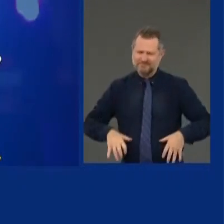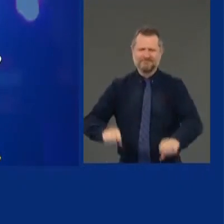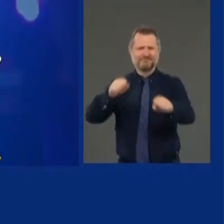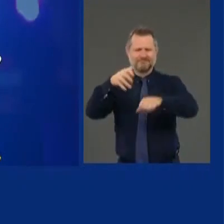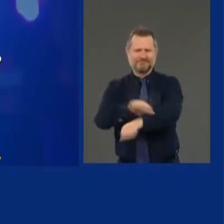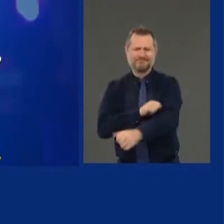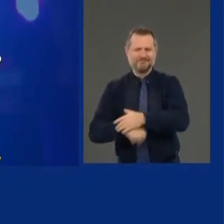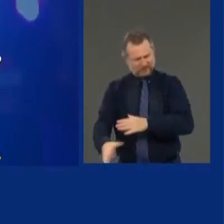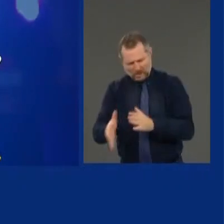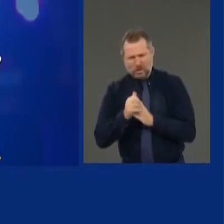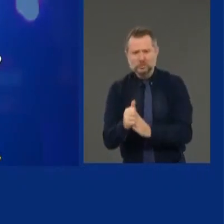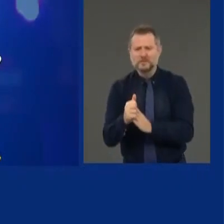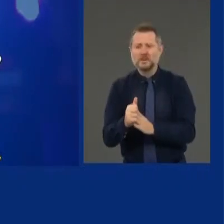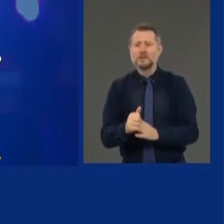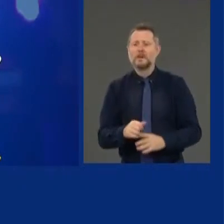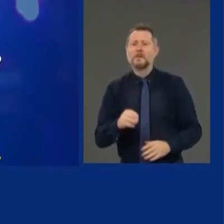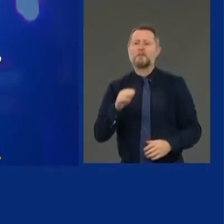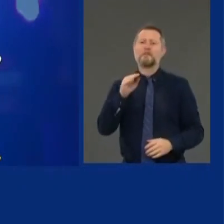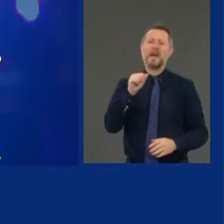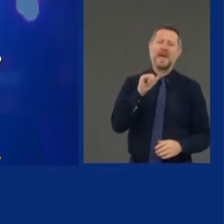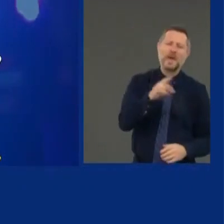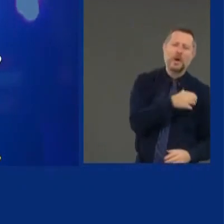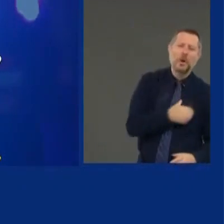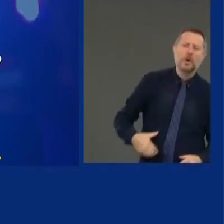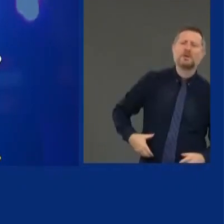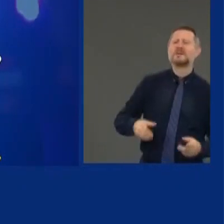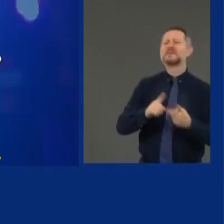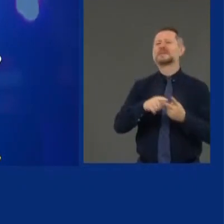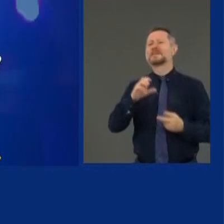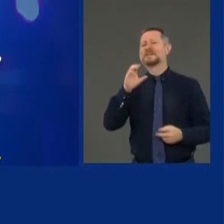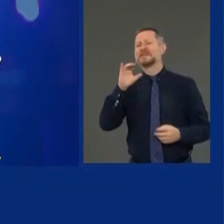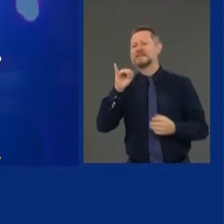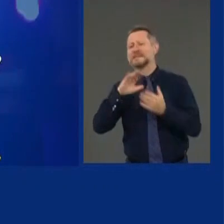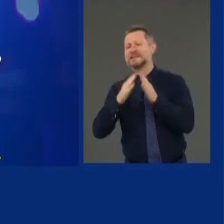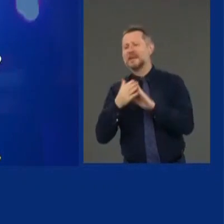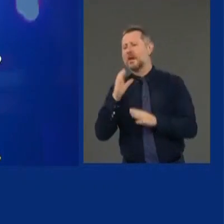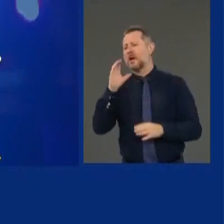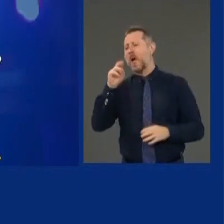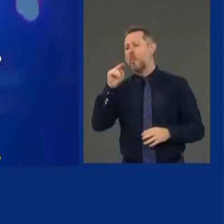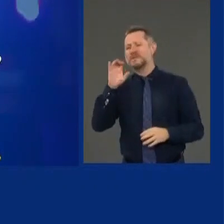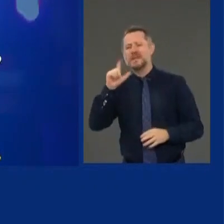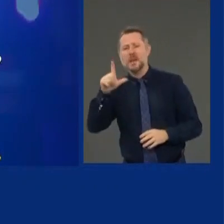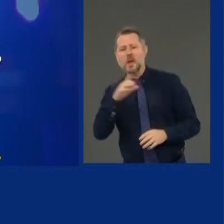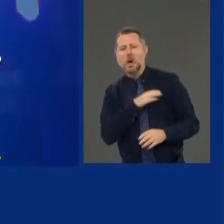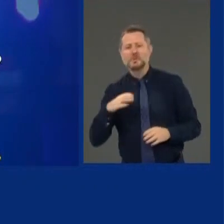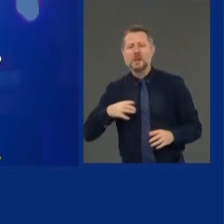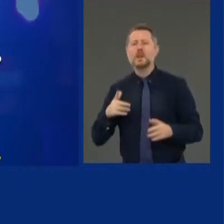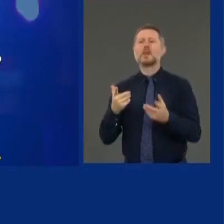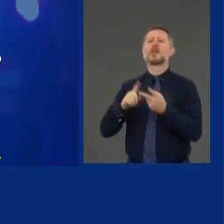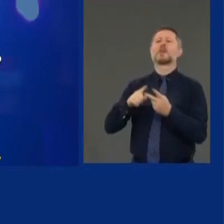IT'S LEADERSHIP ON THE LOCAL LEVEL.